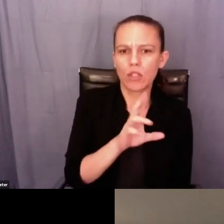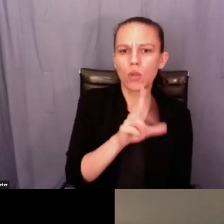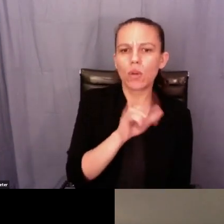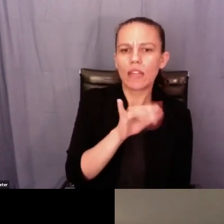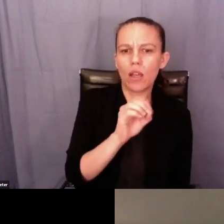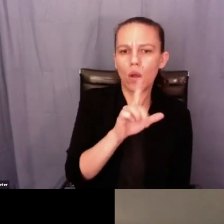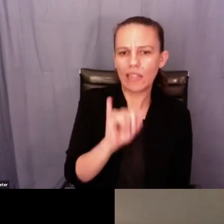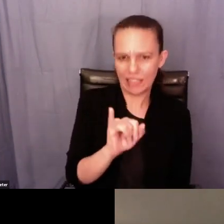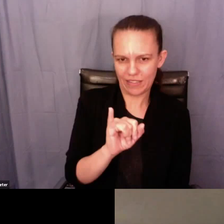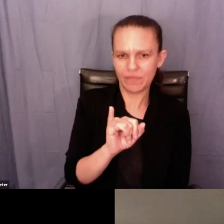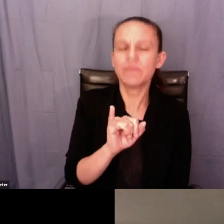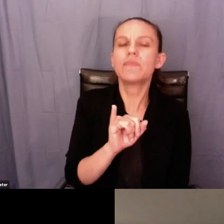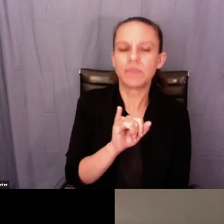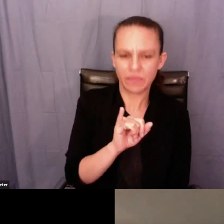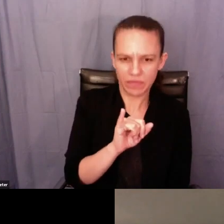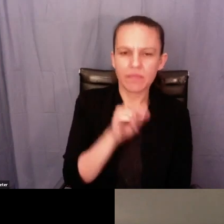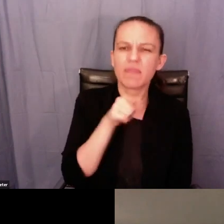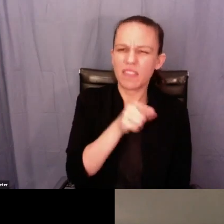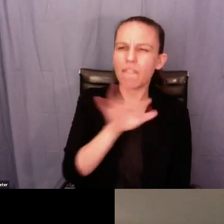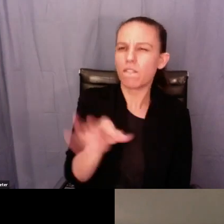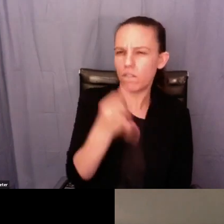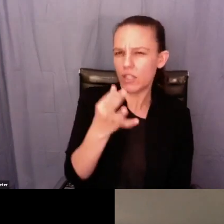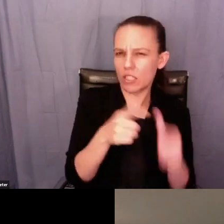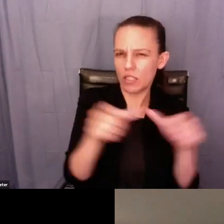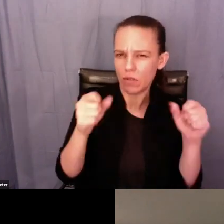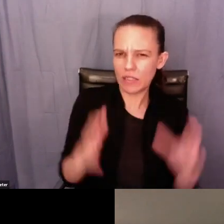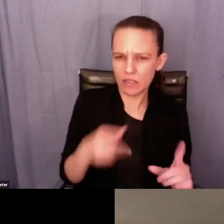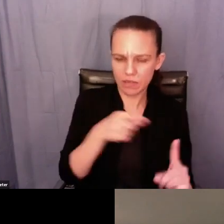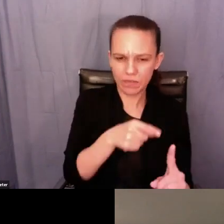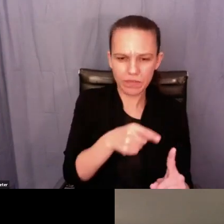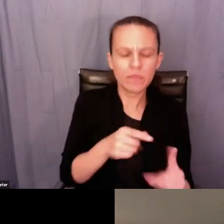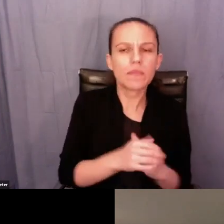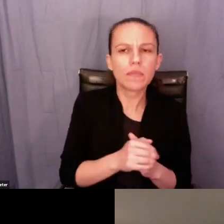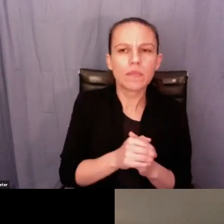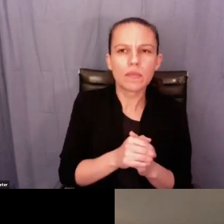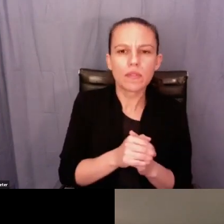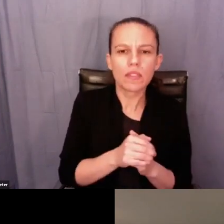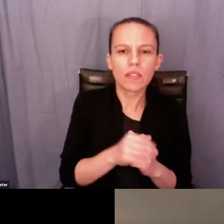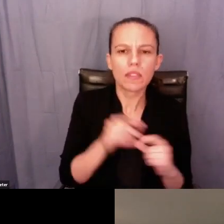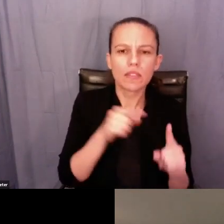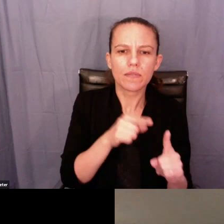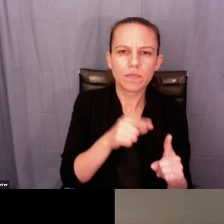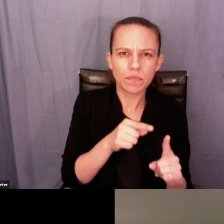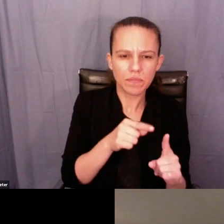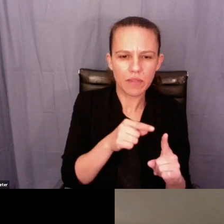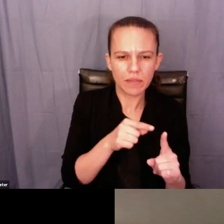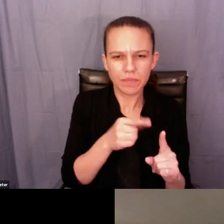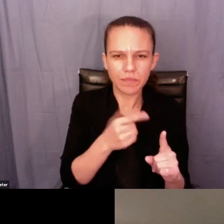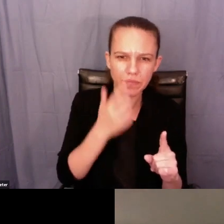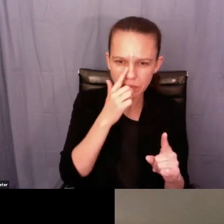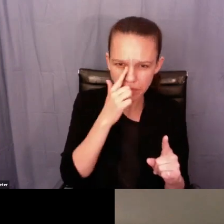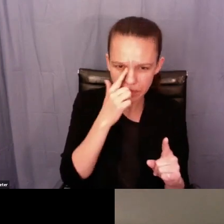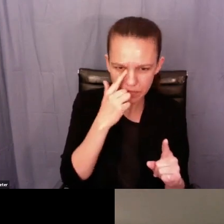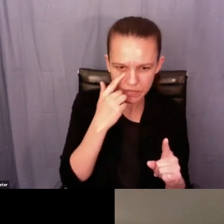he is a french linguist. and then he claims